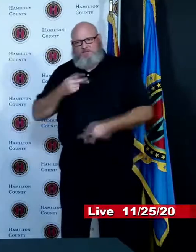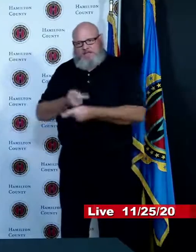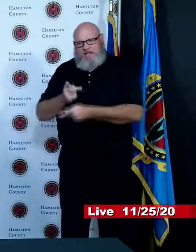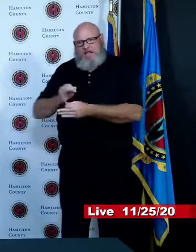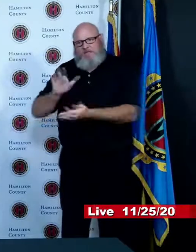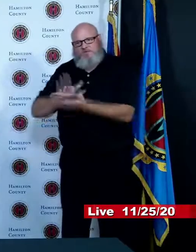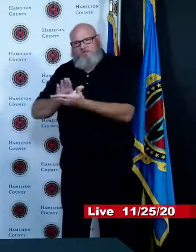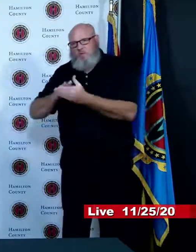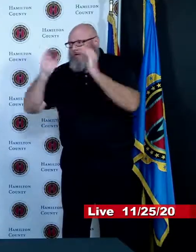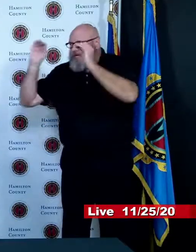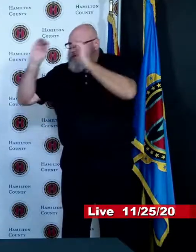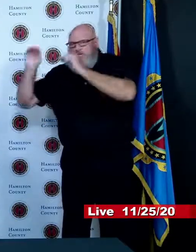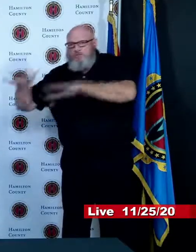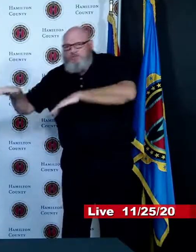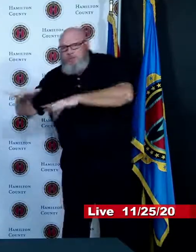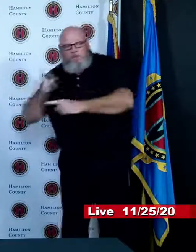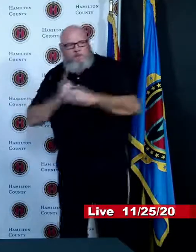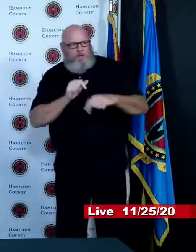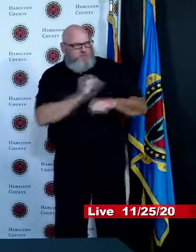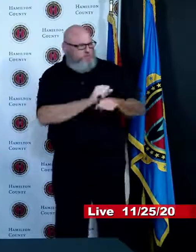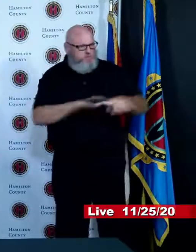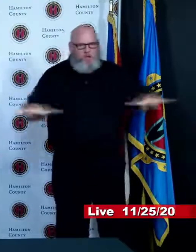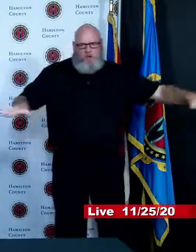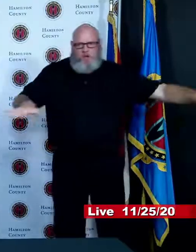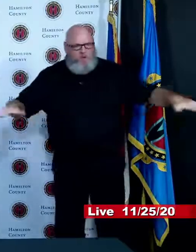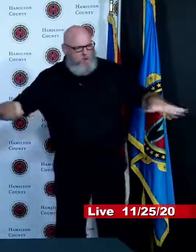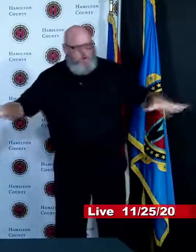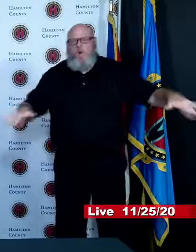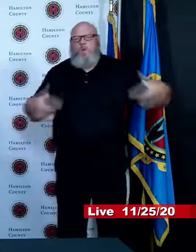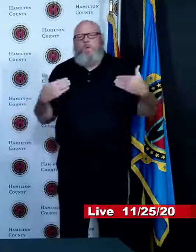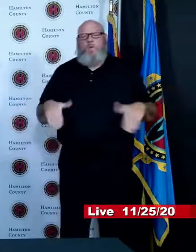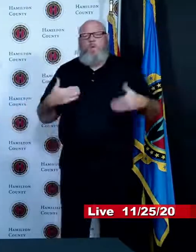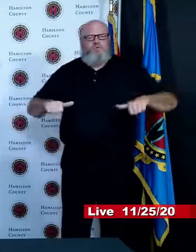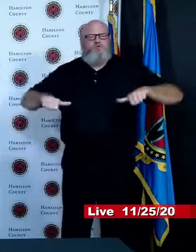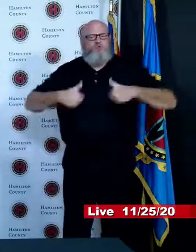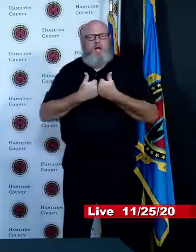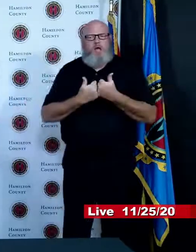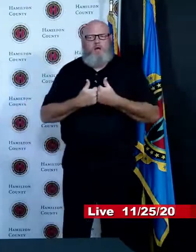you know I'll follow whatever the guidelines that are set forth for me but I can I